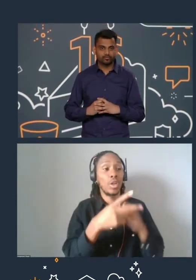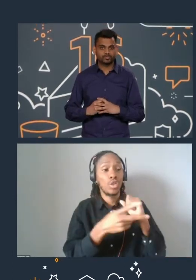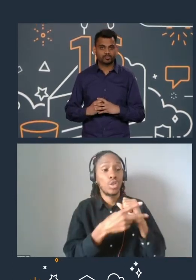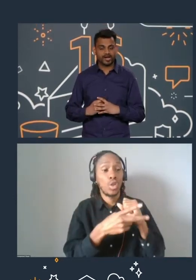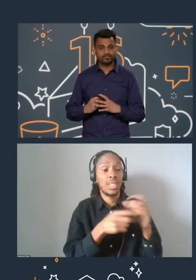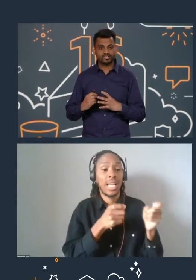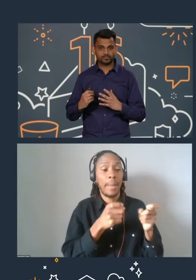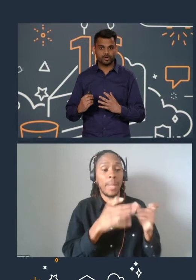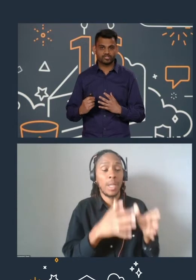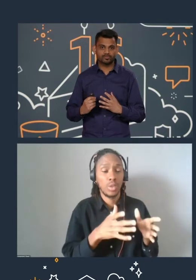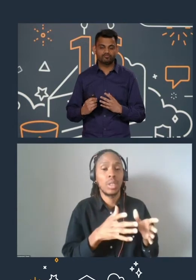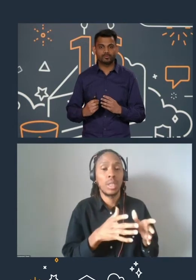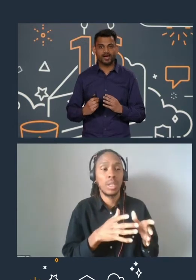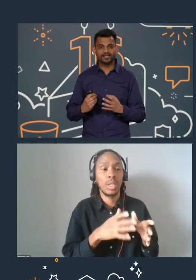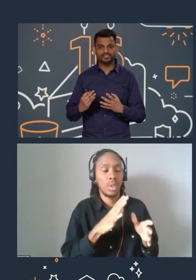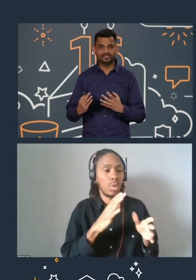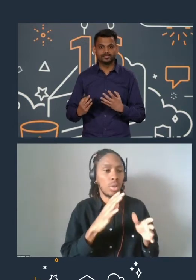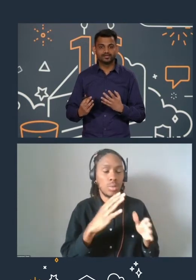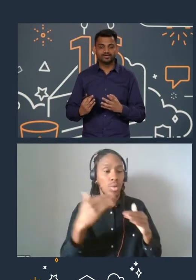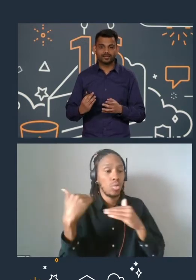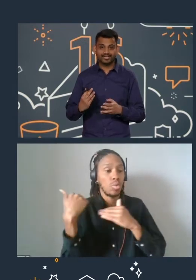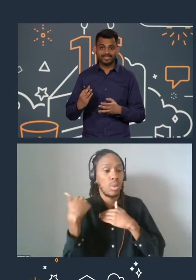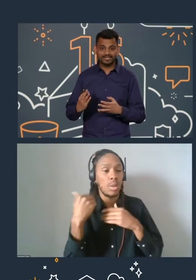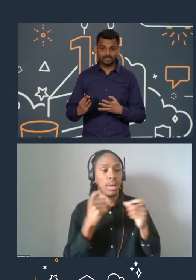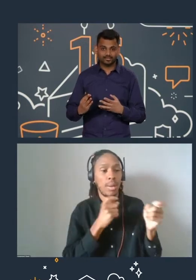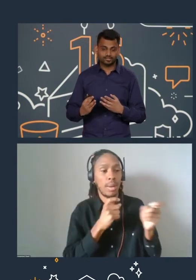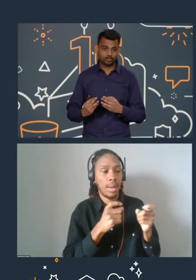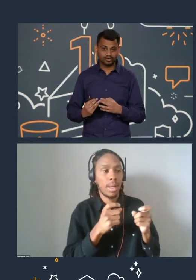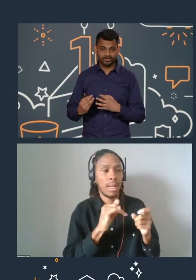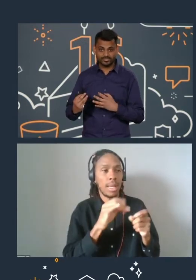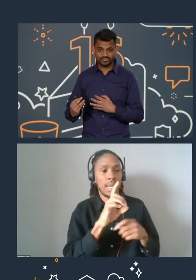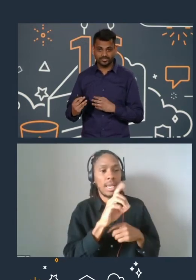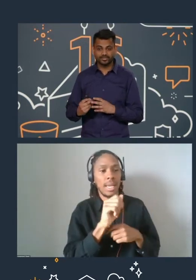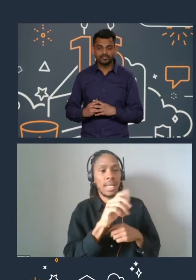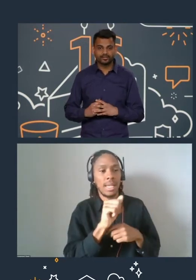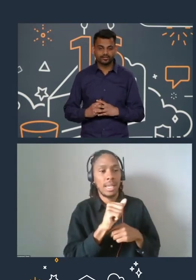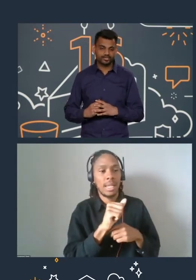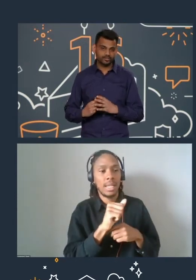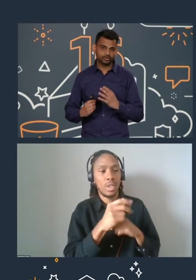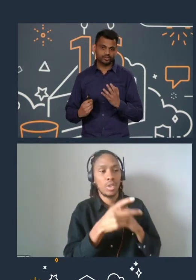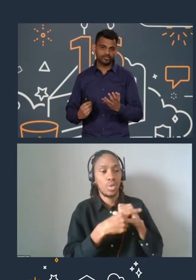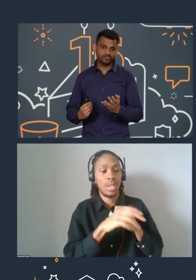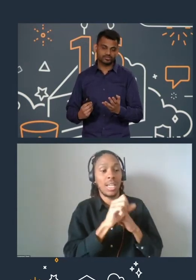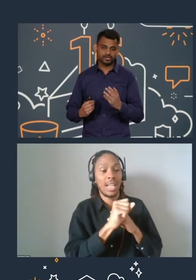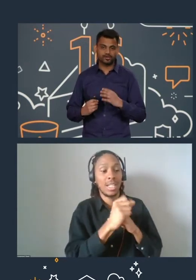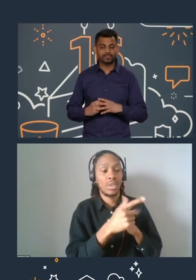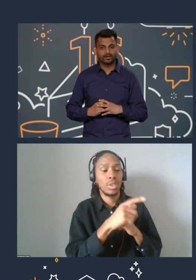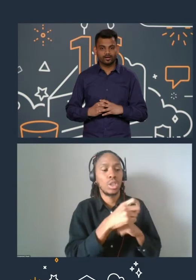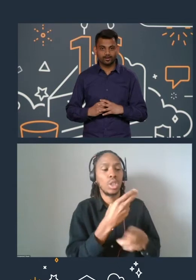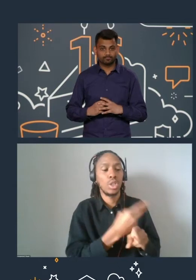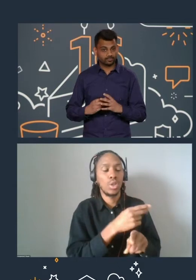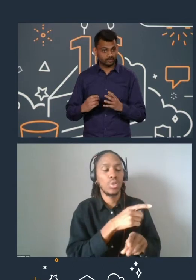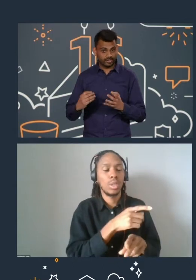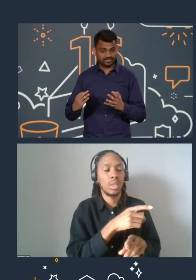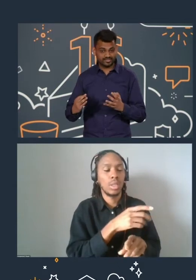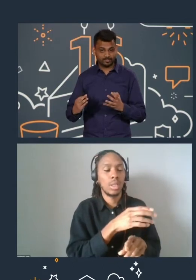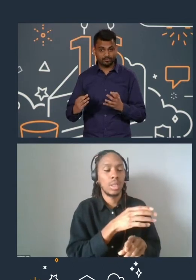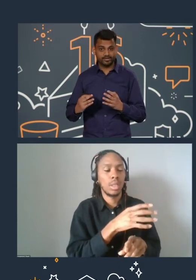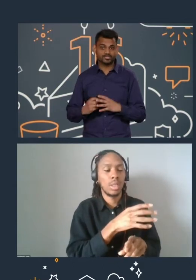who is primarily responsible for managing that data stored in S3, then you should use the S3 capabilities